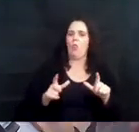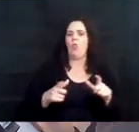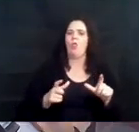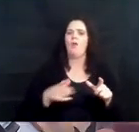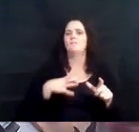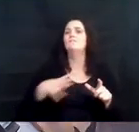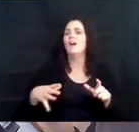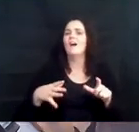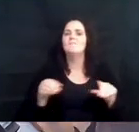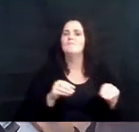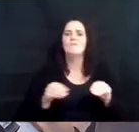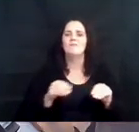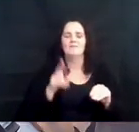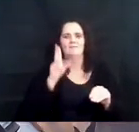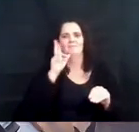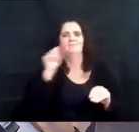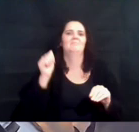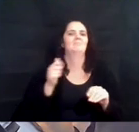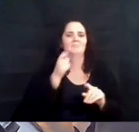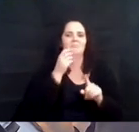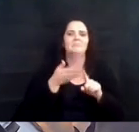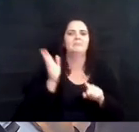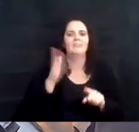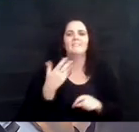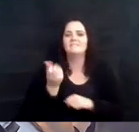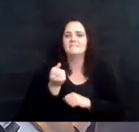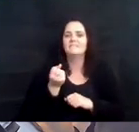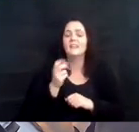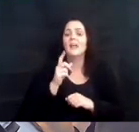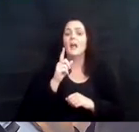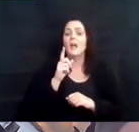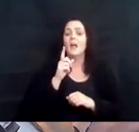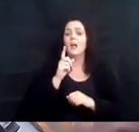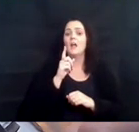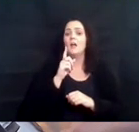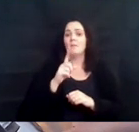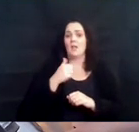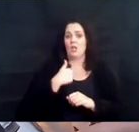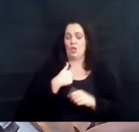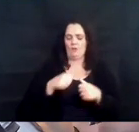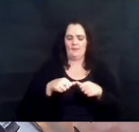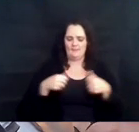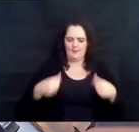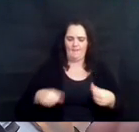you're able to just anchor your device down and the way I'm gonna do that is just by taping it.